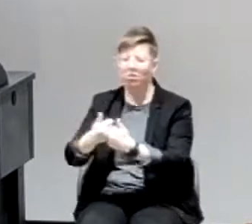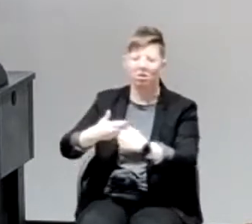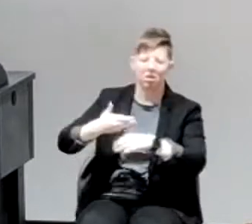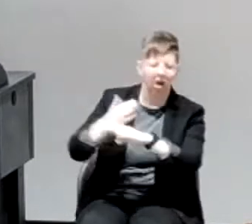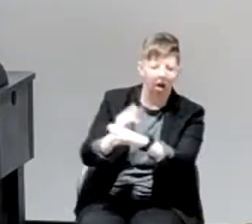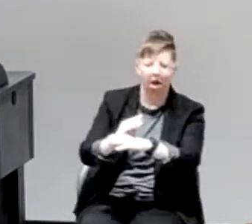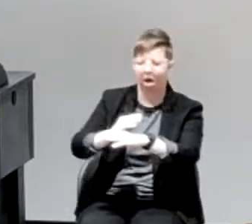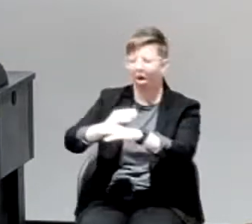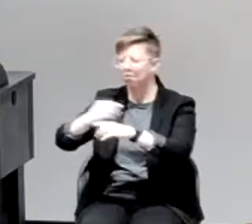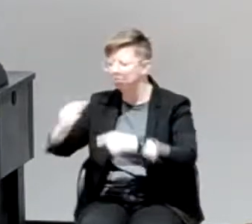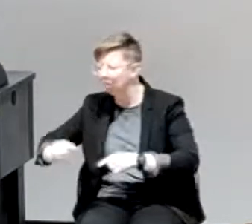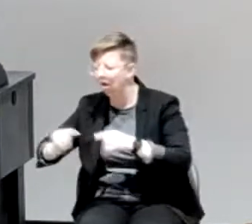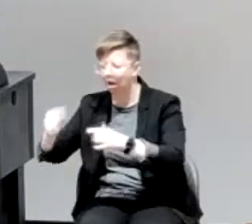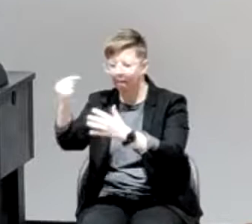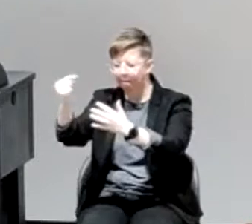simplicity that my little philosopher provided me.